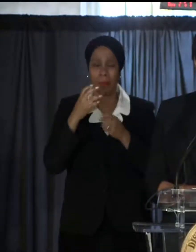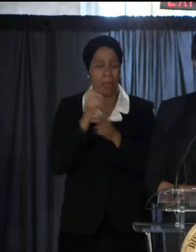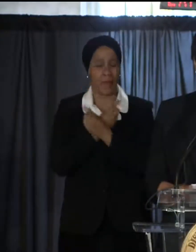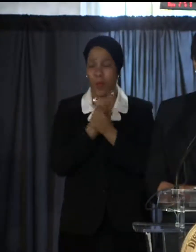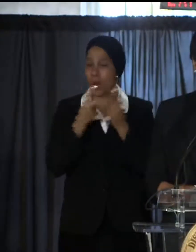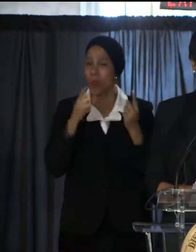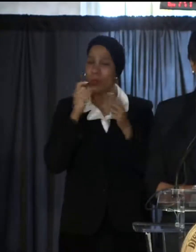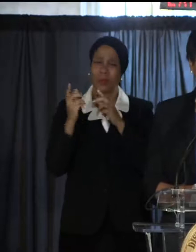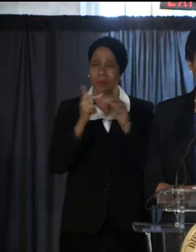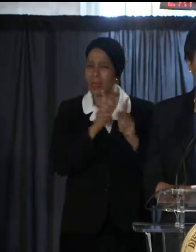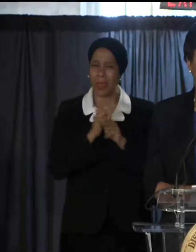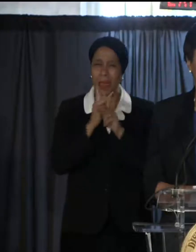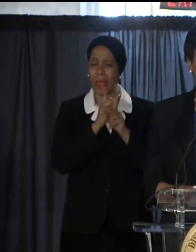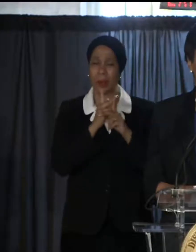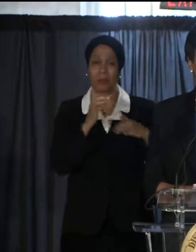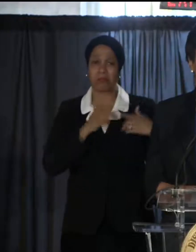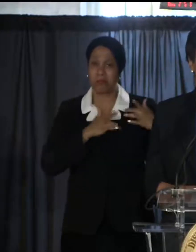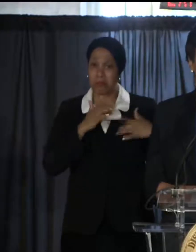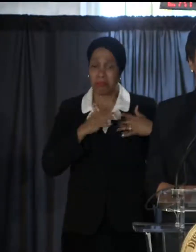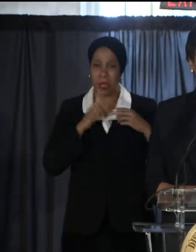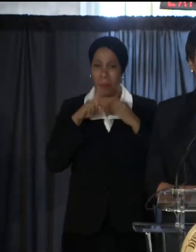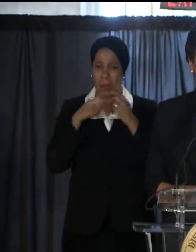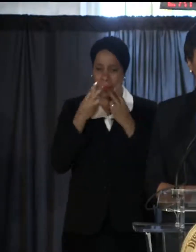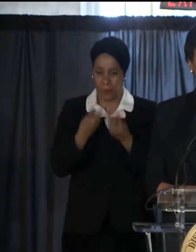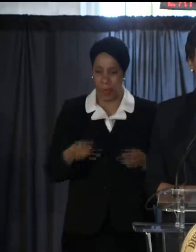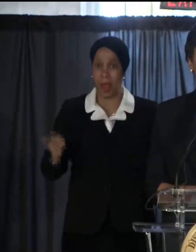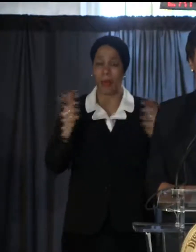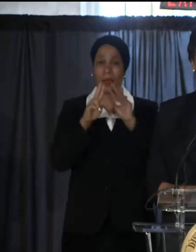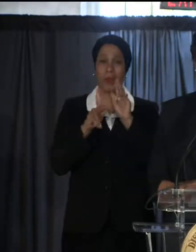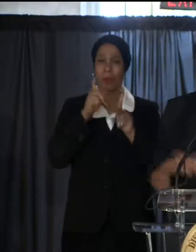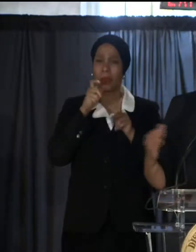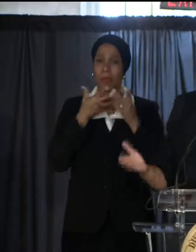WHO CARES ABOUT THE VALUE OF PEOPLE WHO ARE TAXED BEING